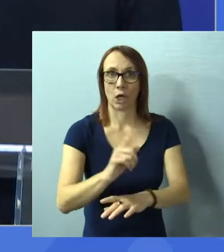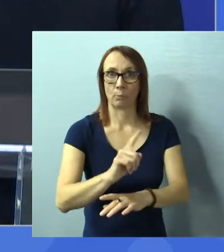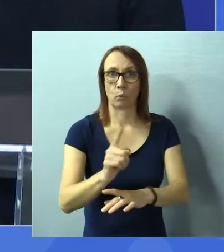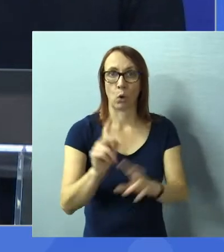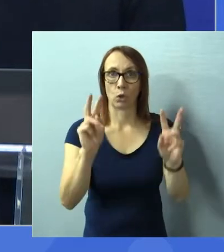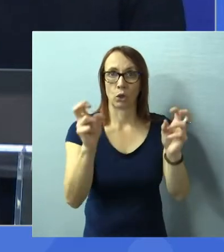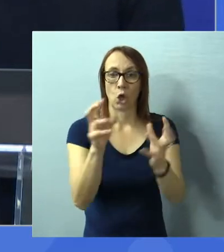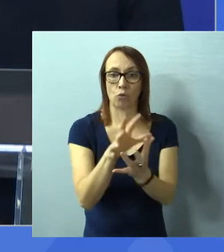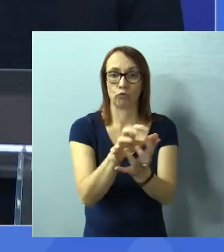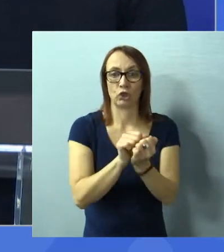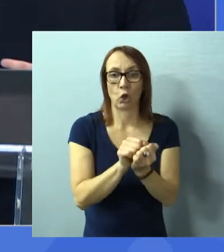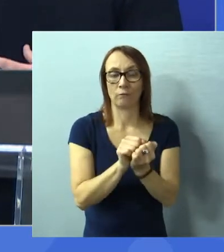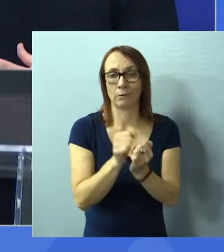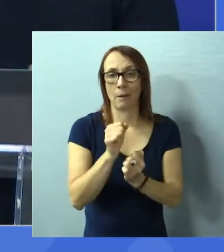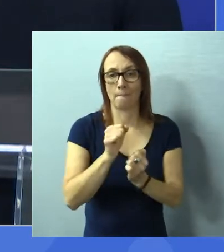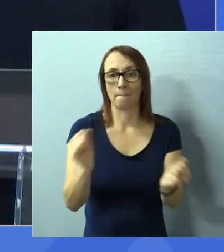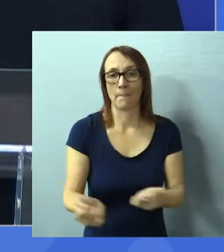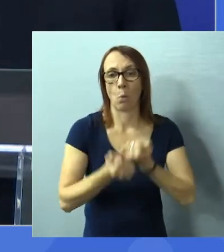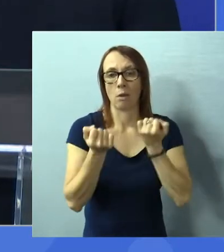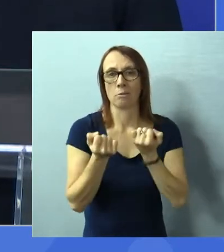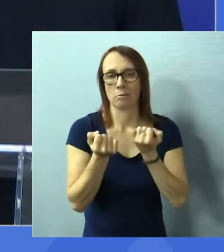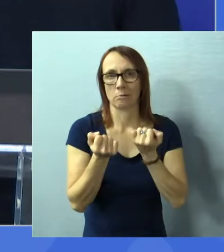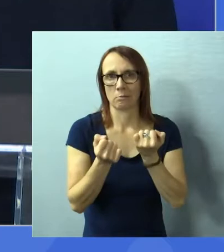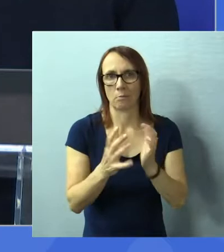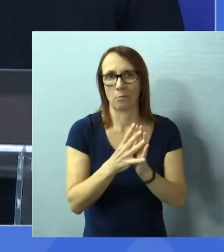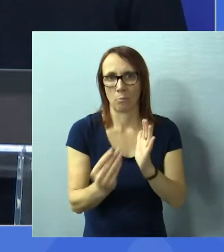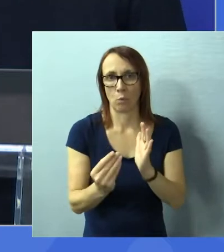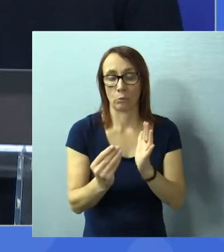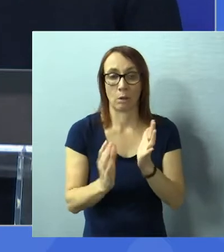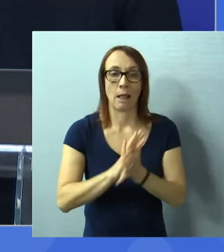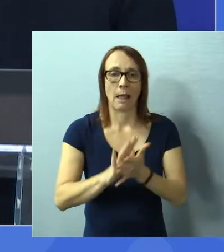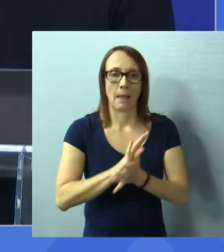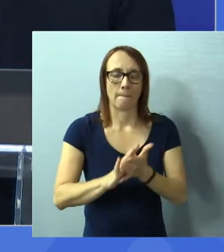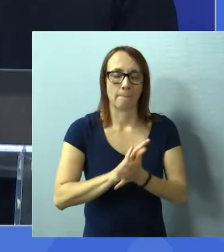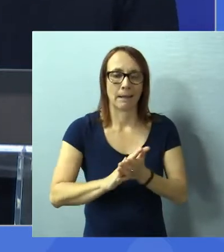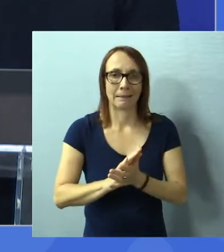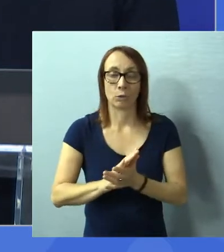means is that everything is devolved all policy areas are devolved except